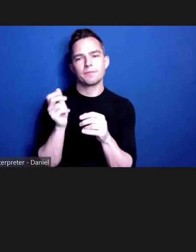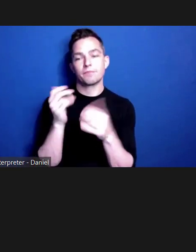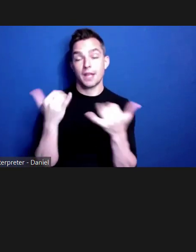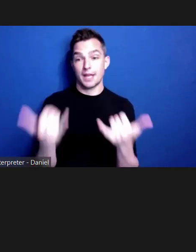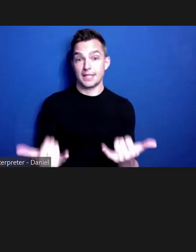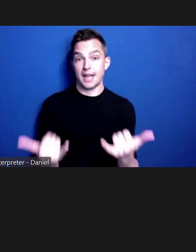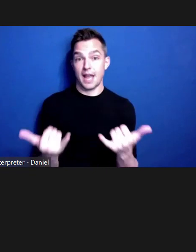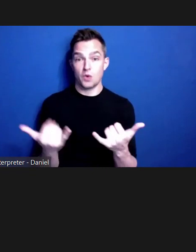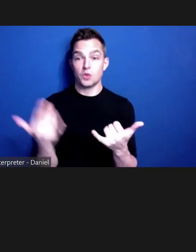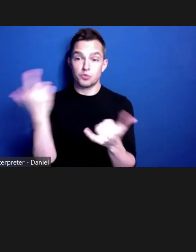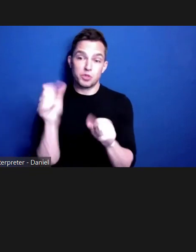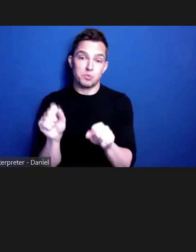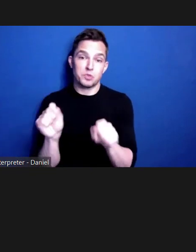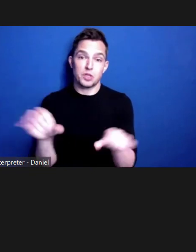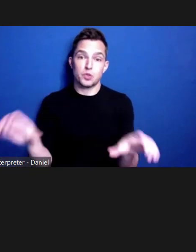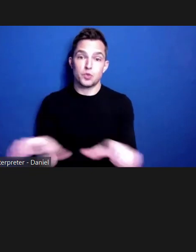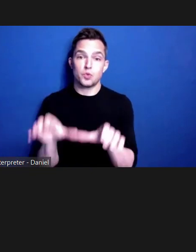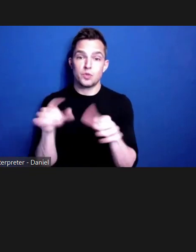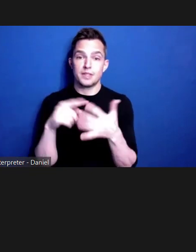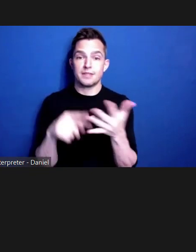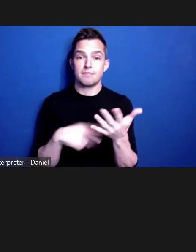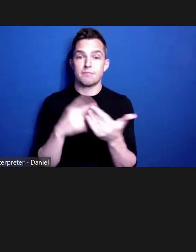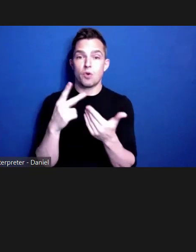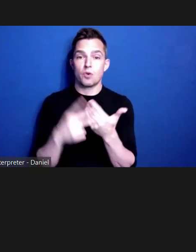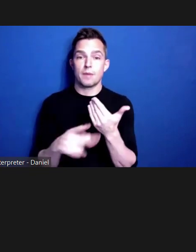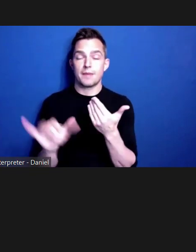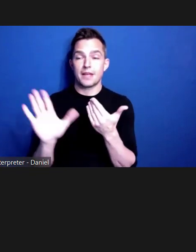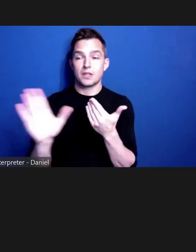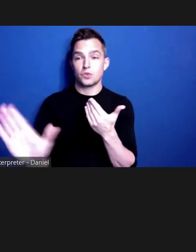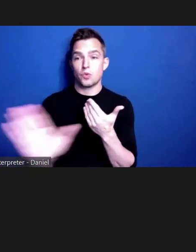people like you.